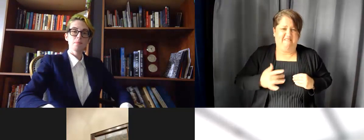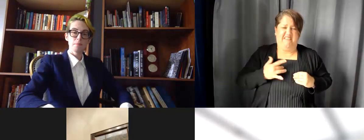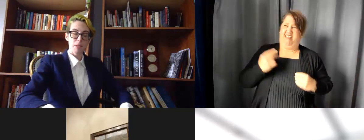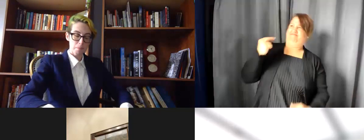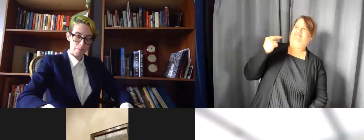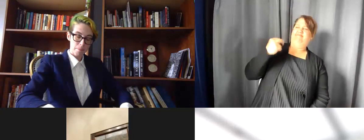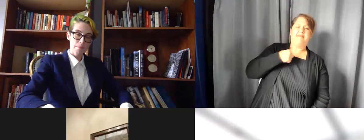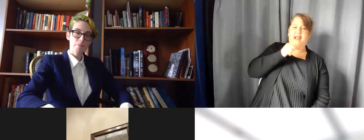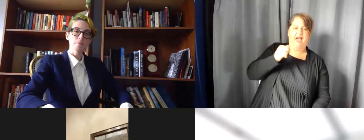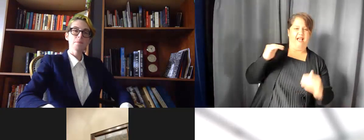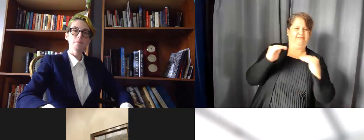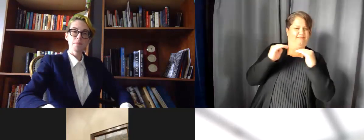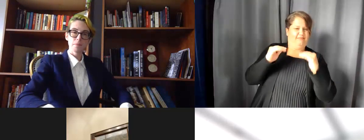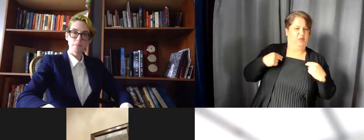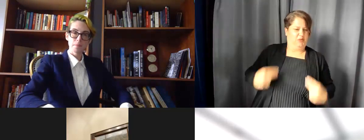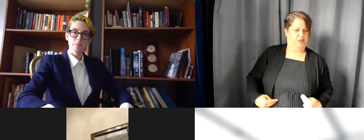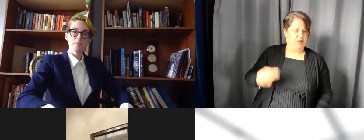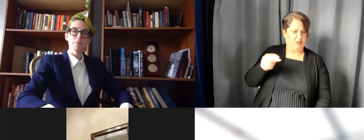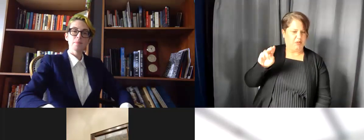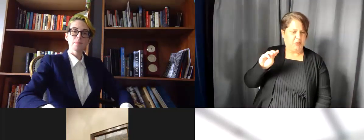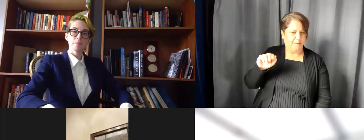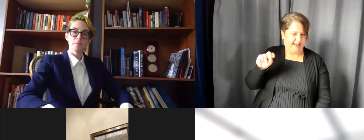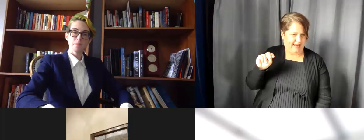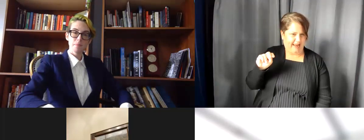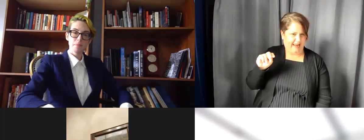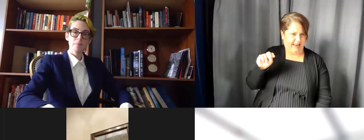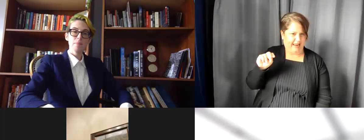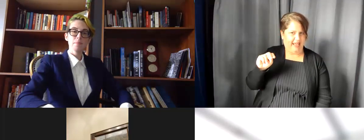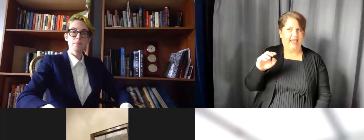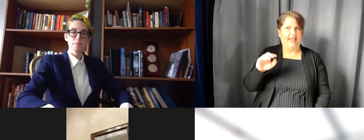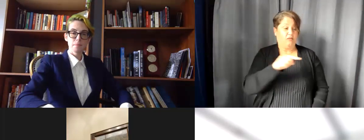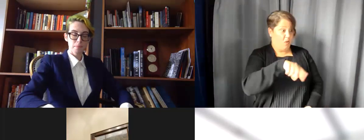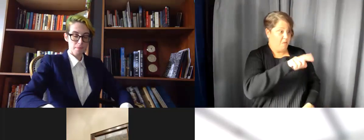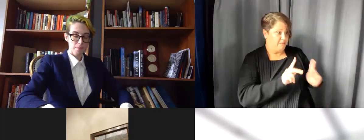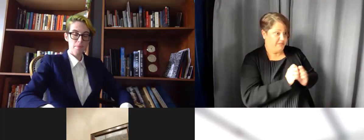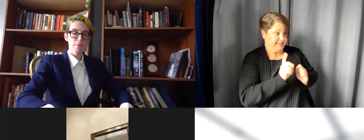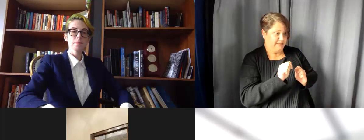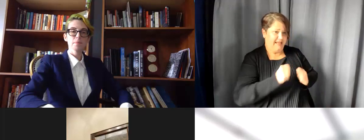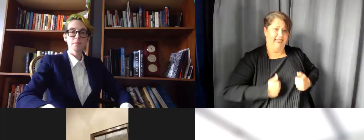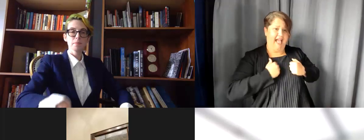Jordan Radford: and it just values the lives of people with disabilities. Jordan Radford: It's saying